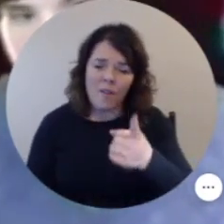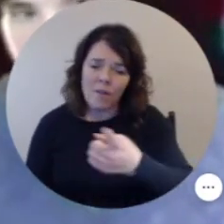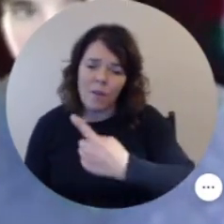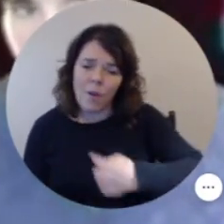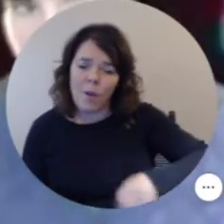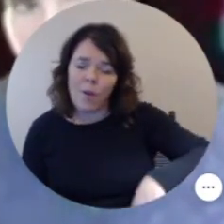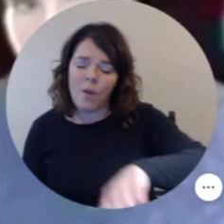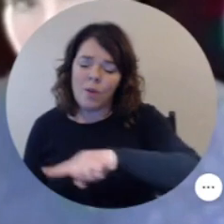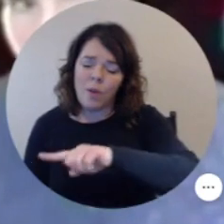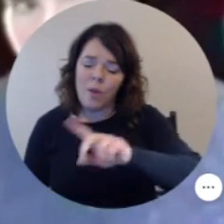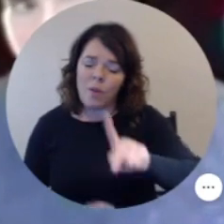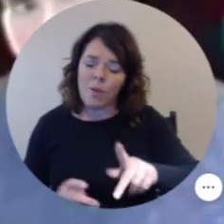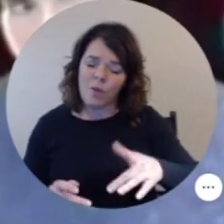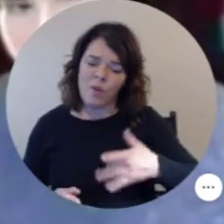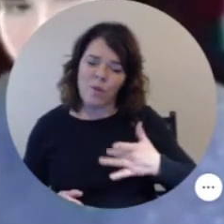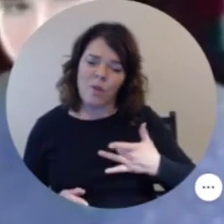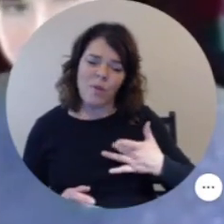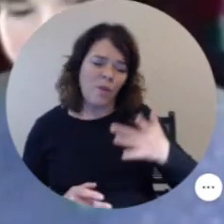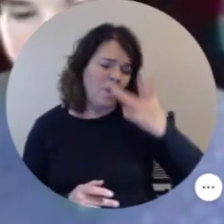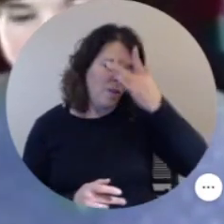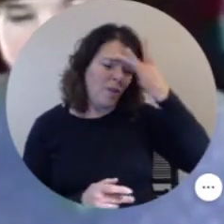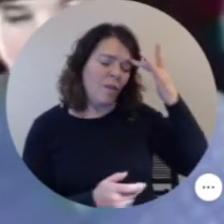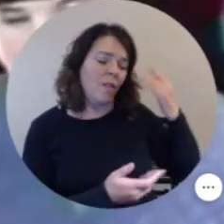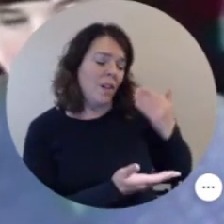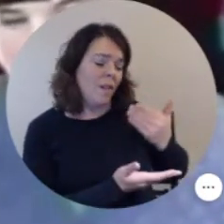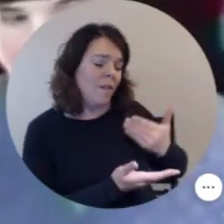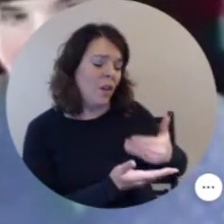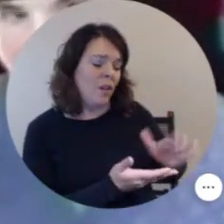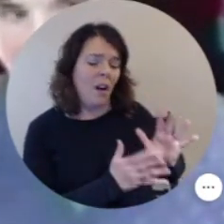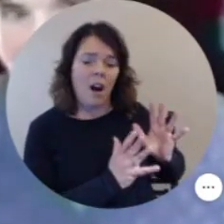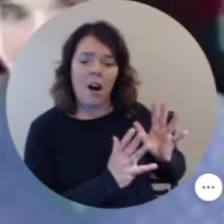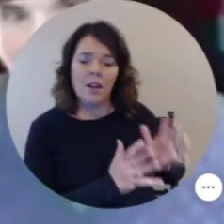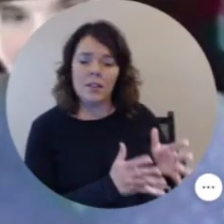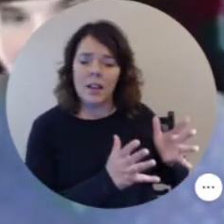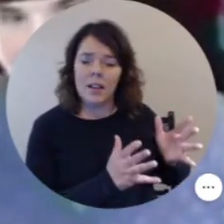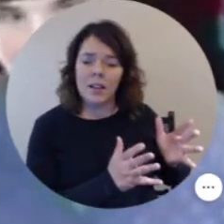For those feel forgotten